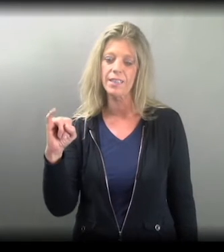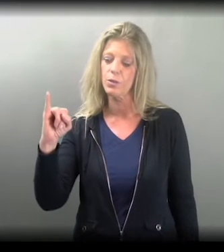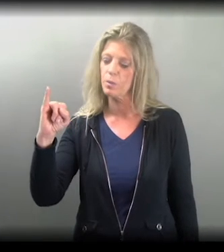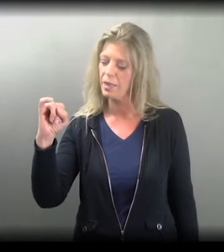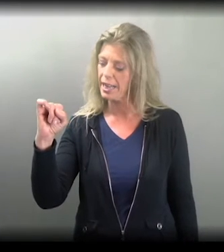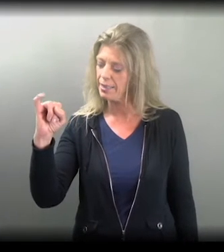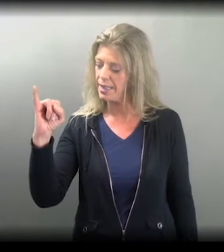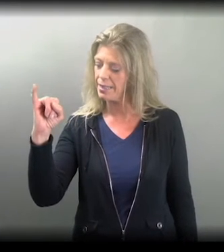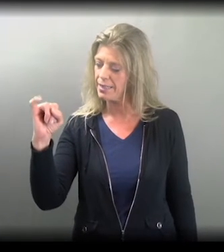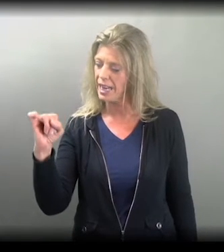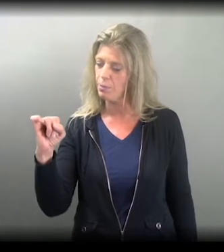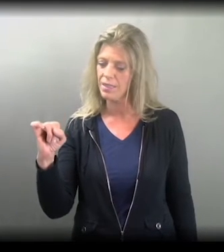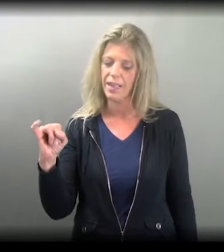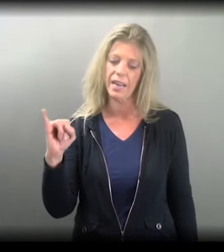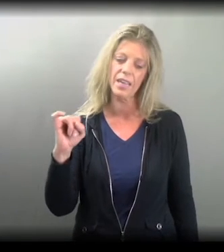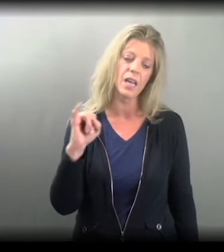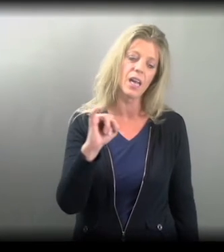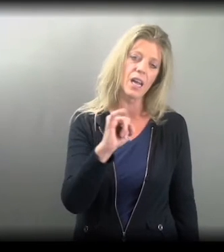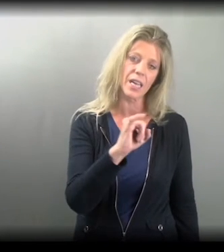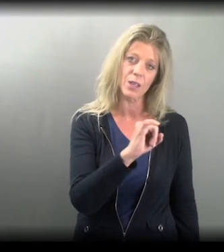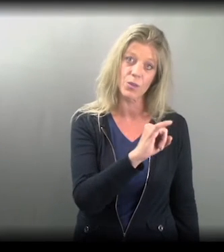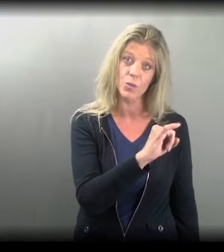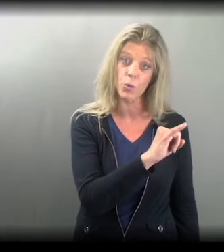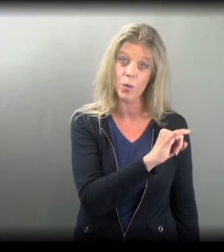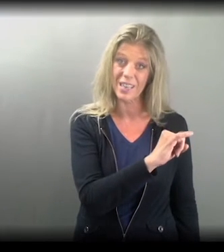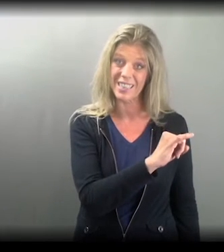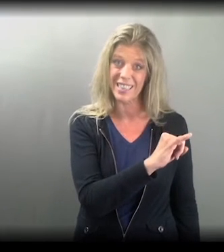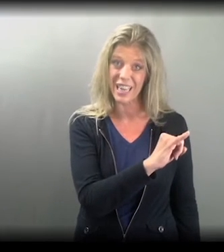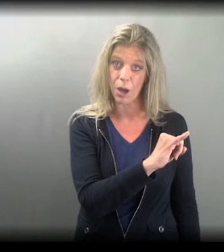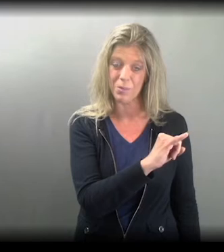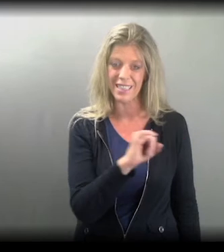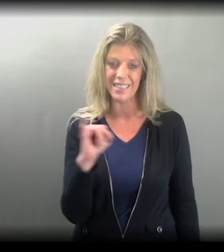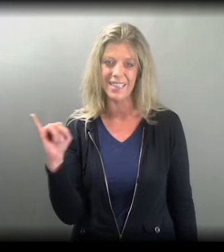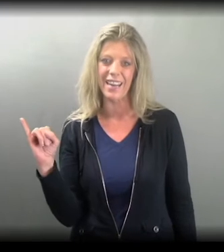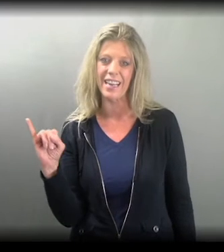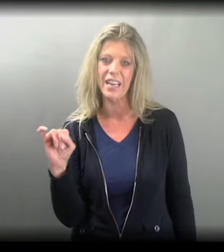So, it begins at the same side and goes across to the opposite side.